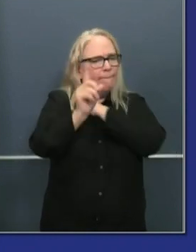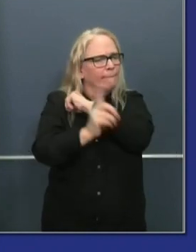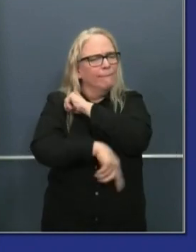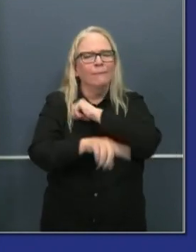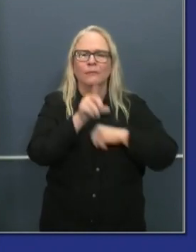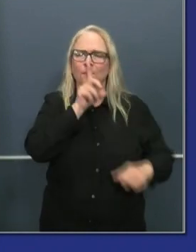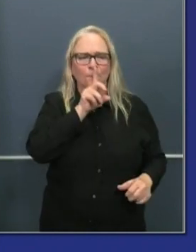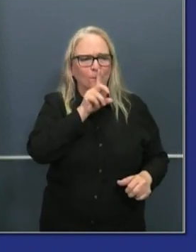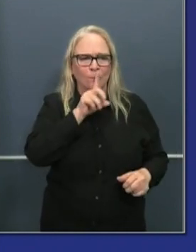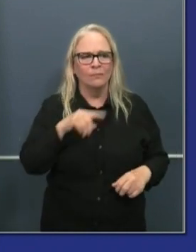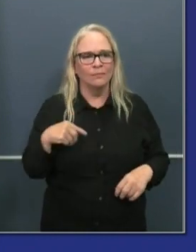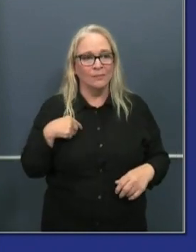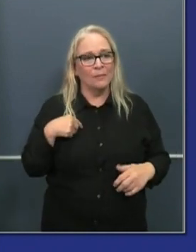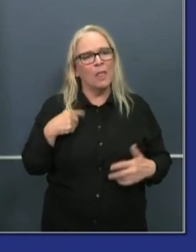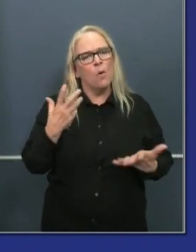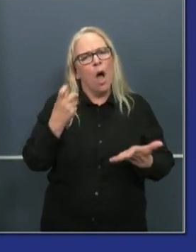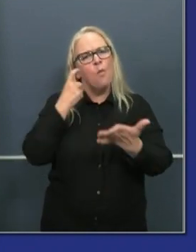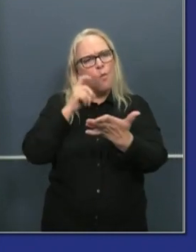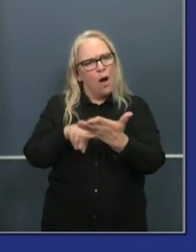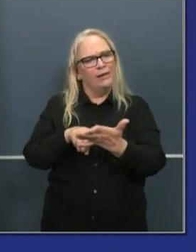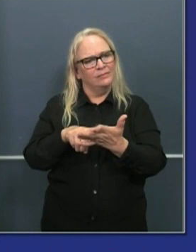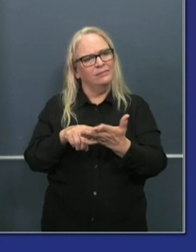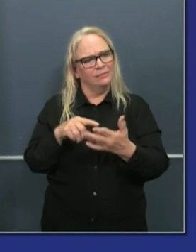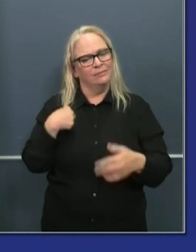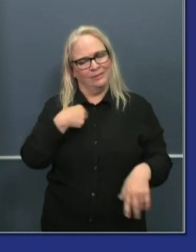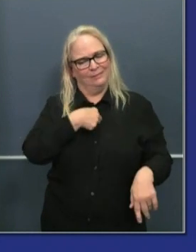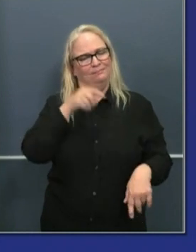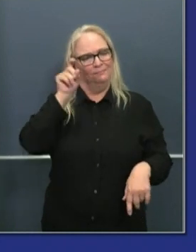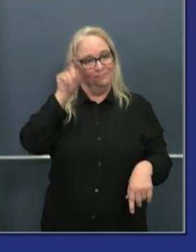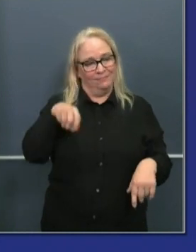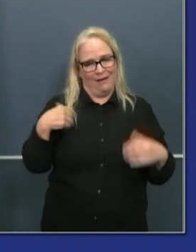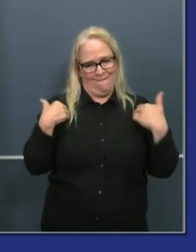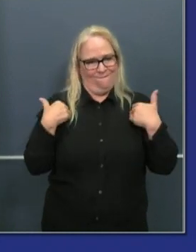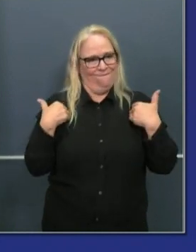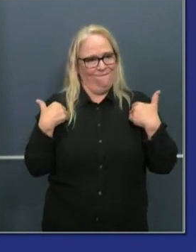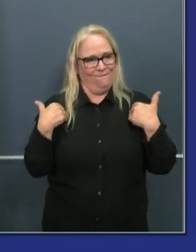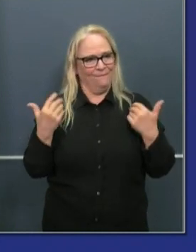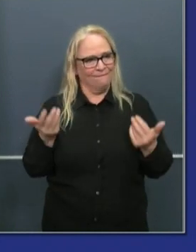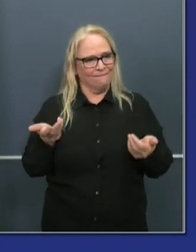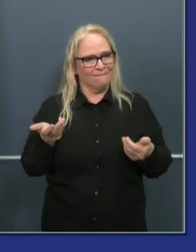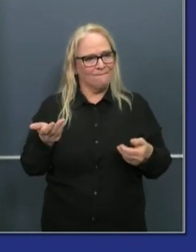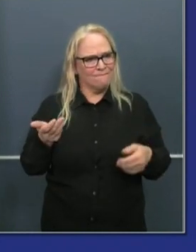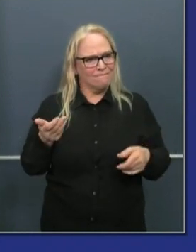AND DOING WHAT WE CAN TO ENCOURAGE GOOD BEHAVIOR. NOT TRYING TO BE PUNITIVE.